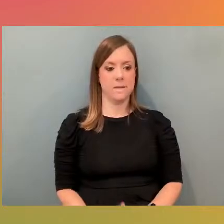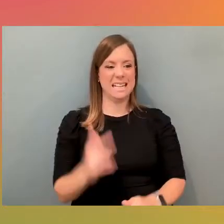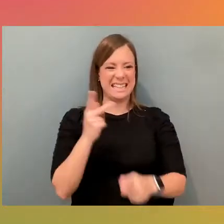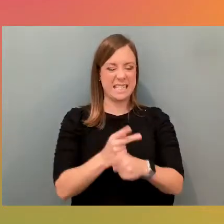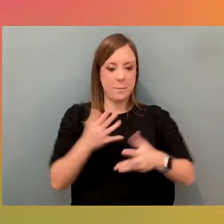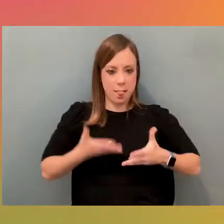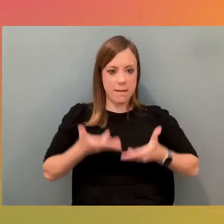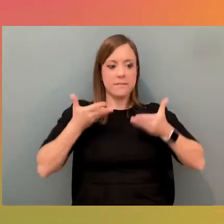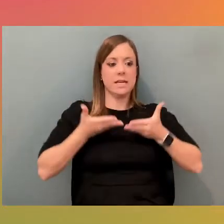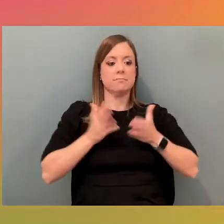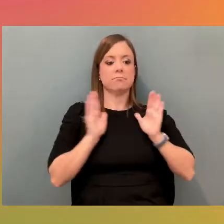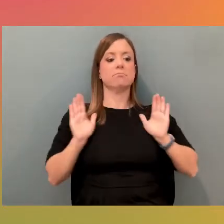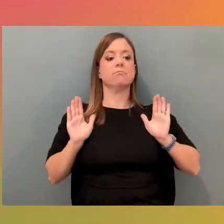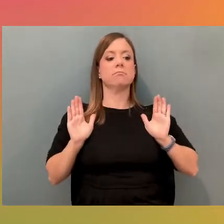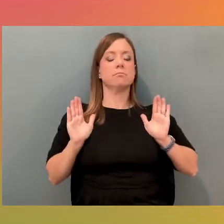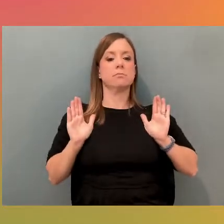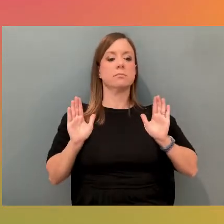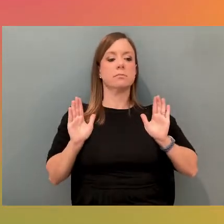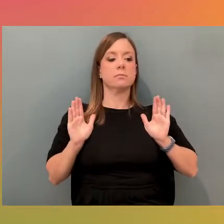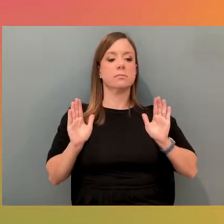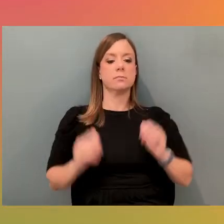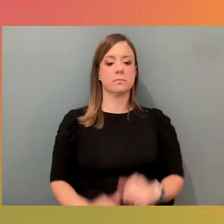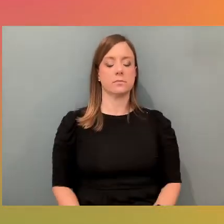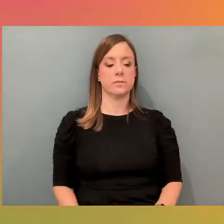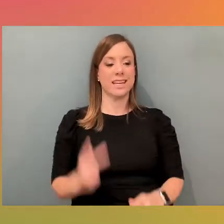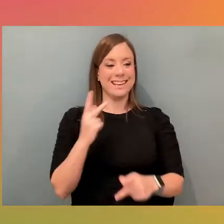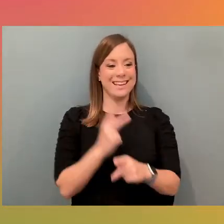YOU WOULD LIKE HERE.